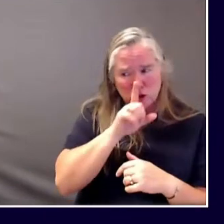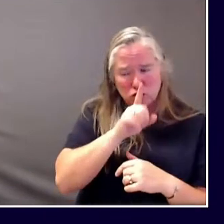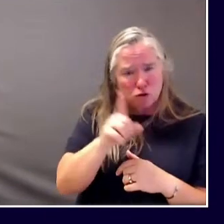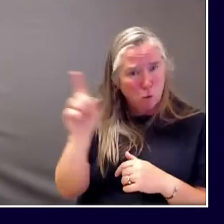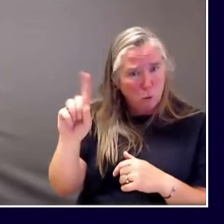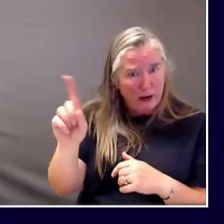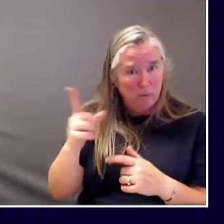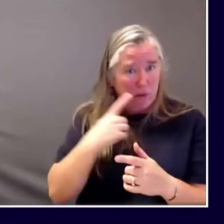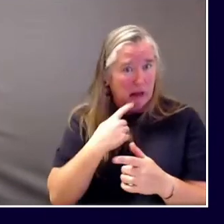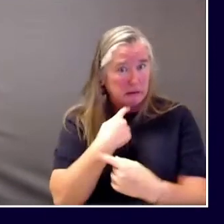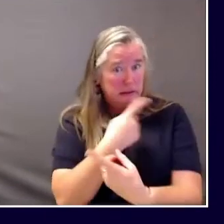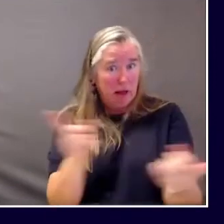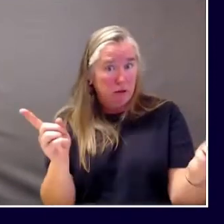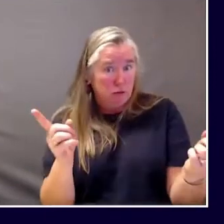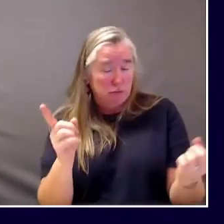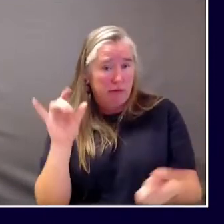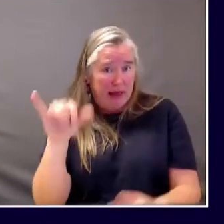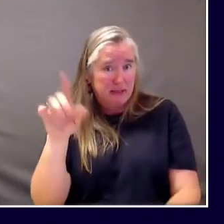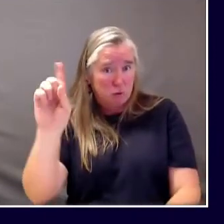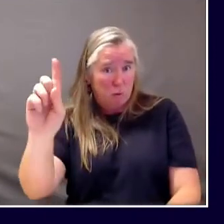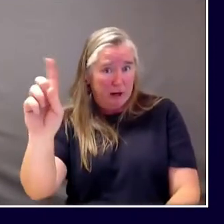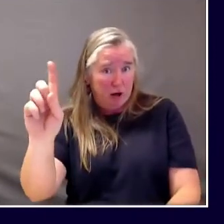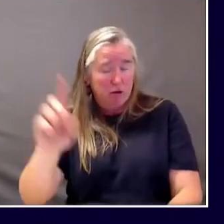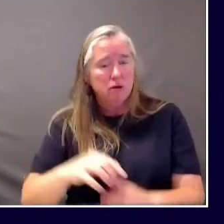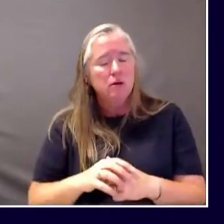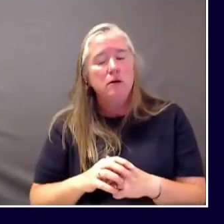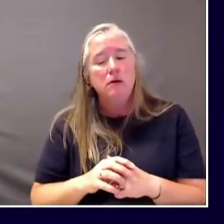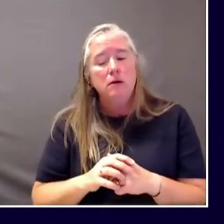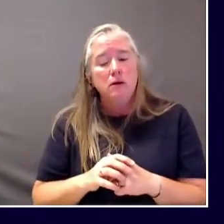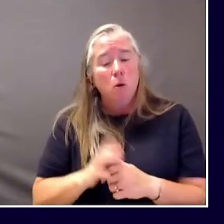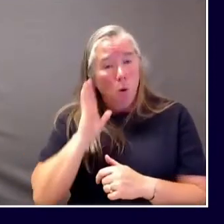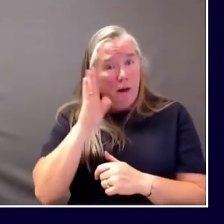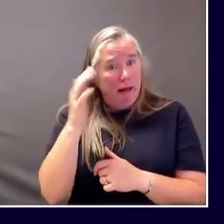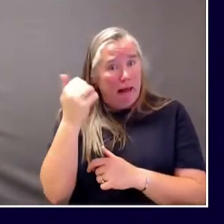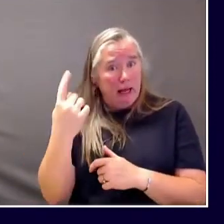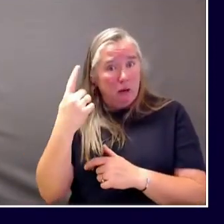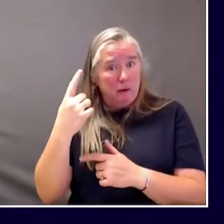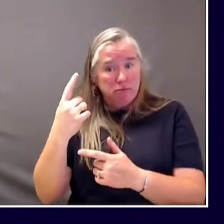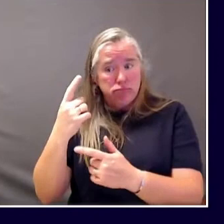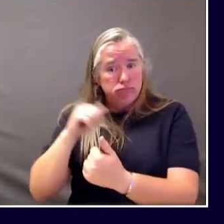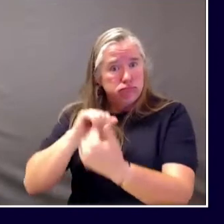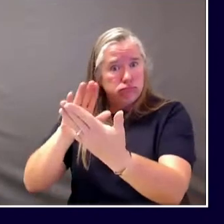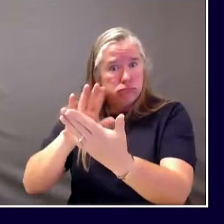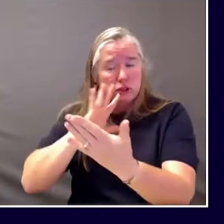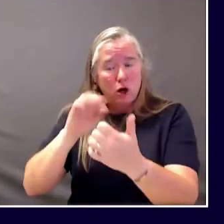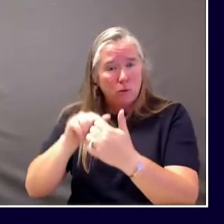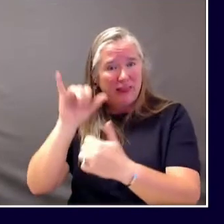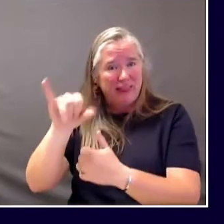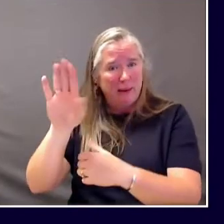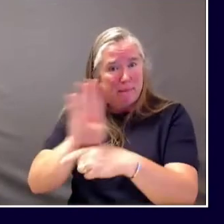there going to be anyone talking